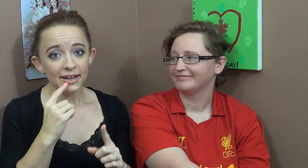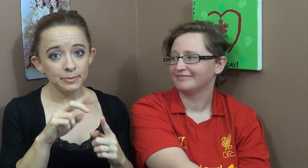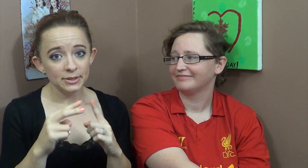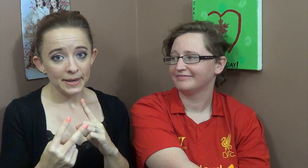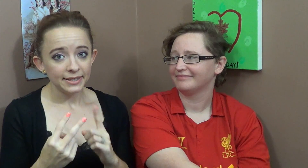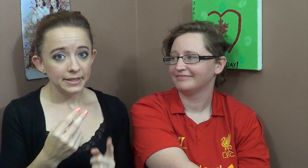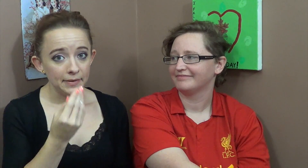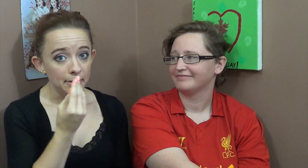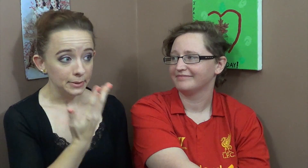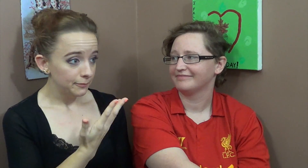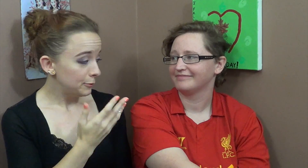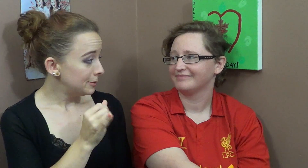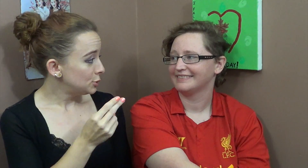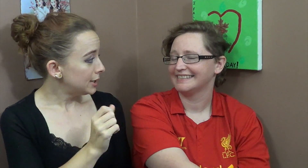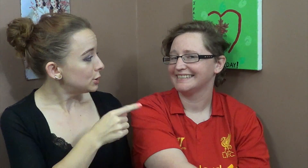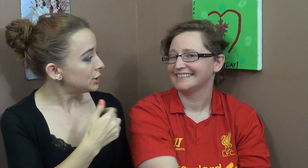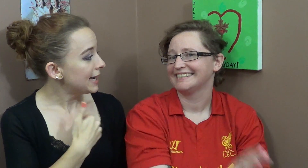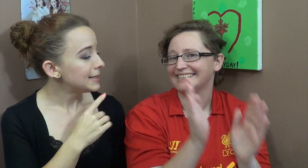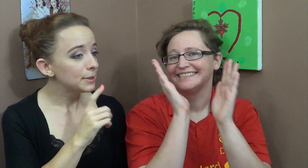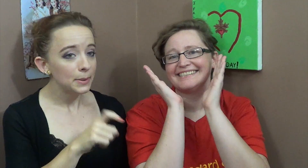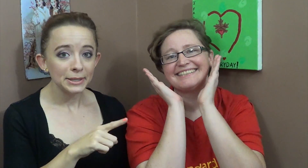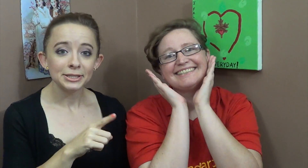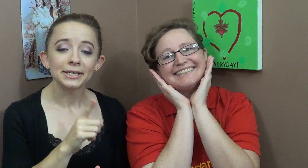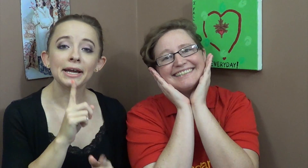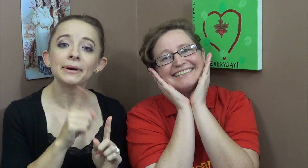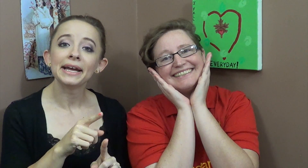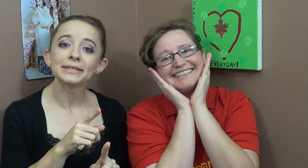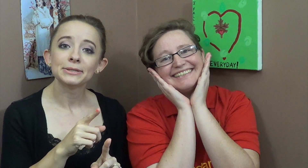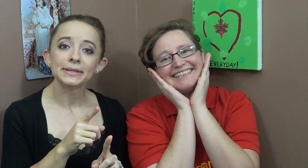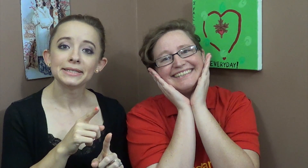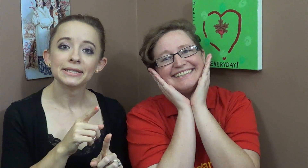it's from a Deaf perspective I will inform Jenna she has a question and I will answer it